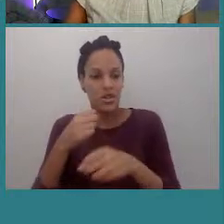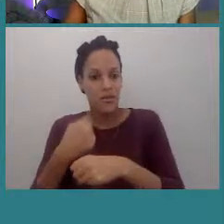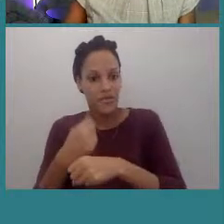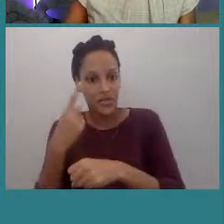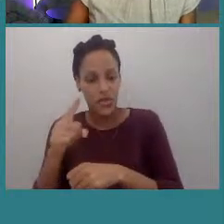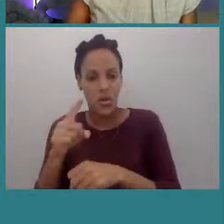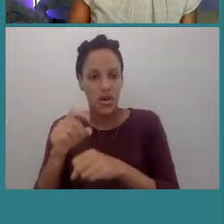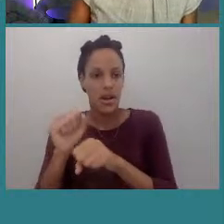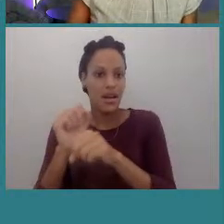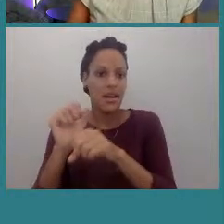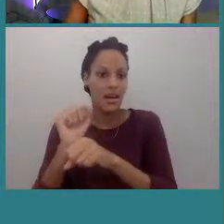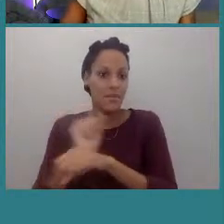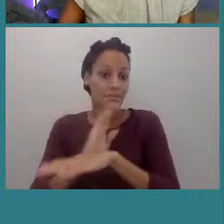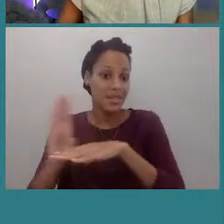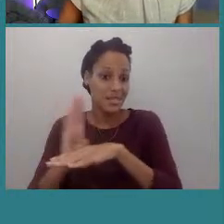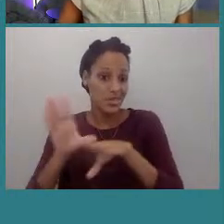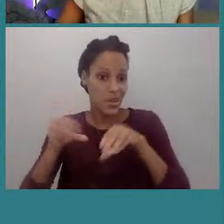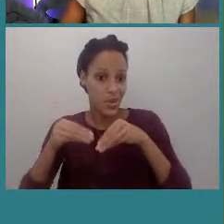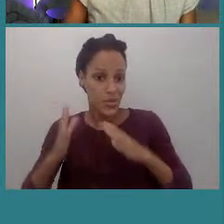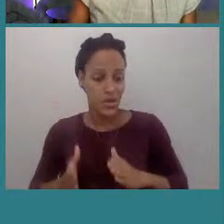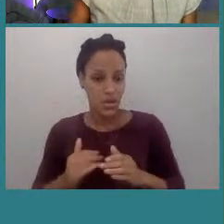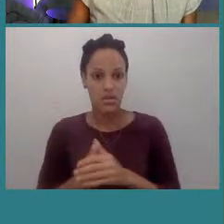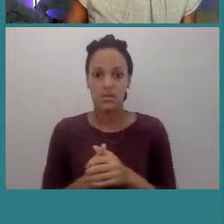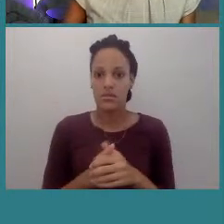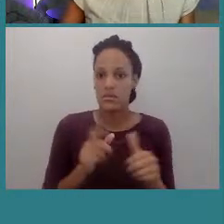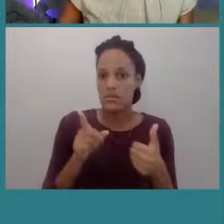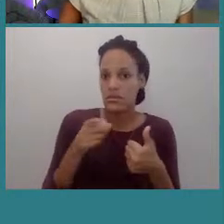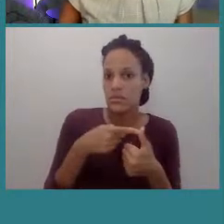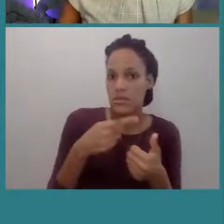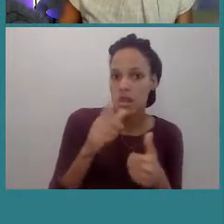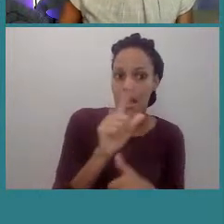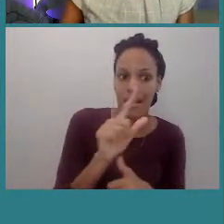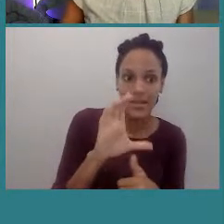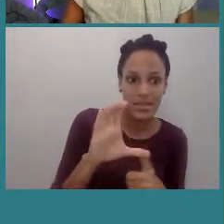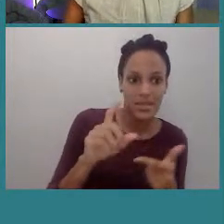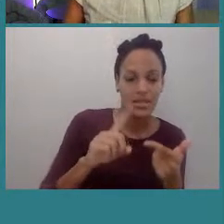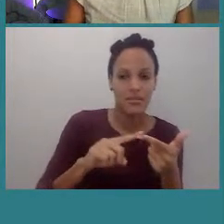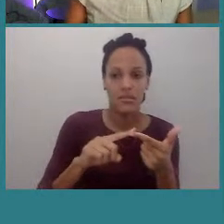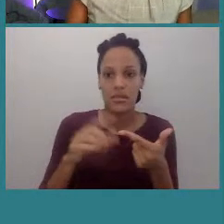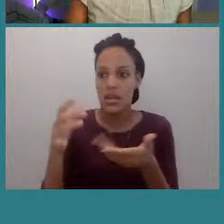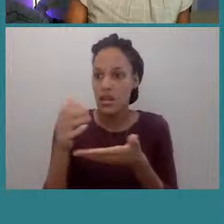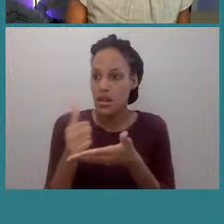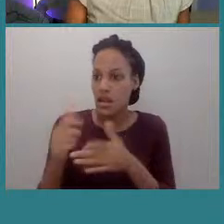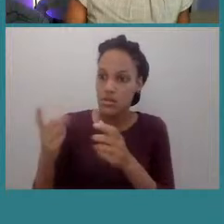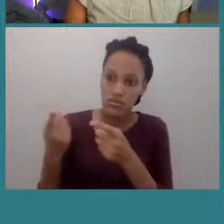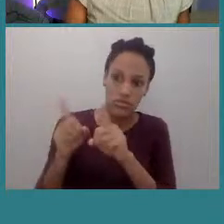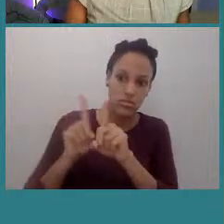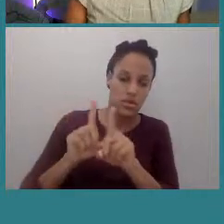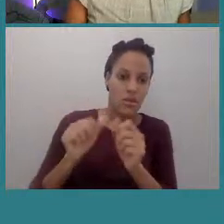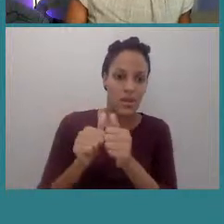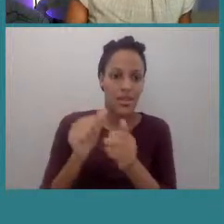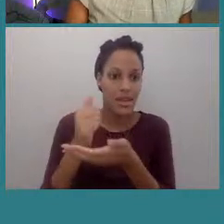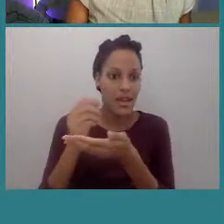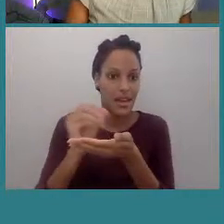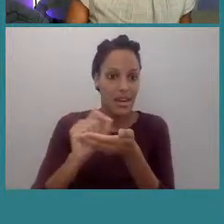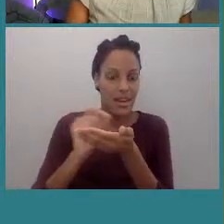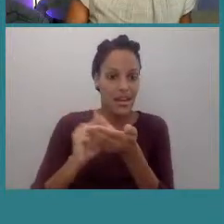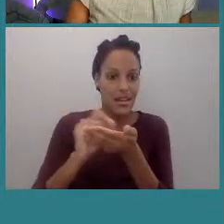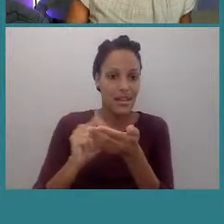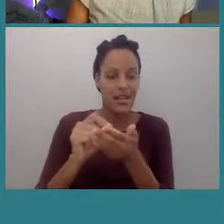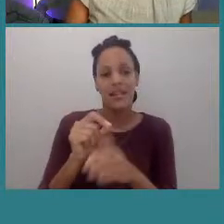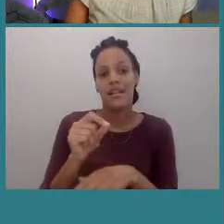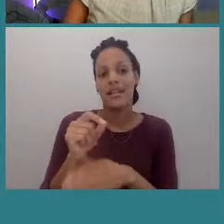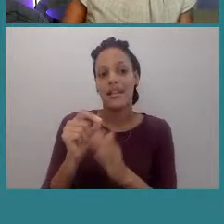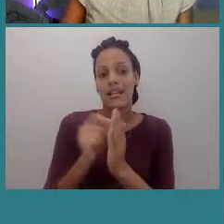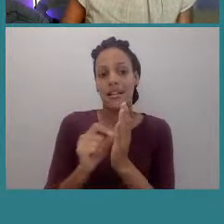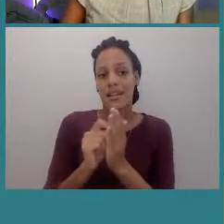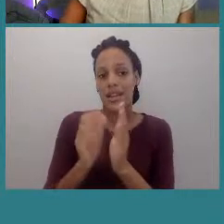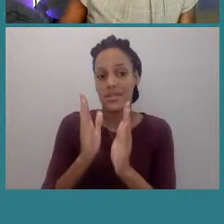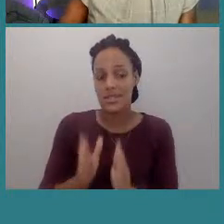things like getting an LLC, getting an accountant, having a full-time job perhaps and doing their